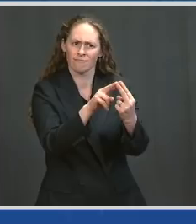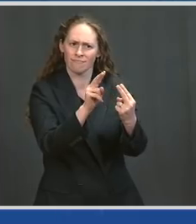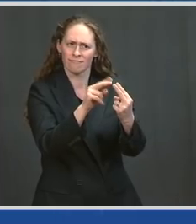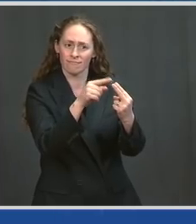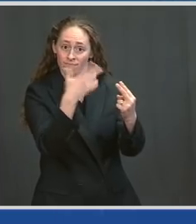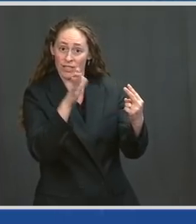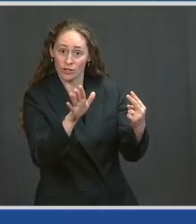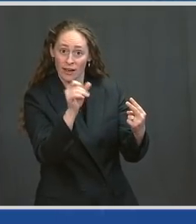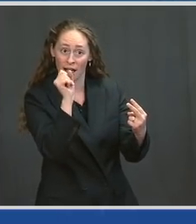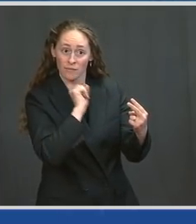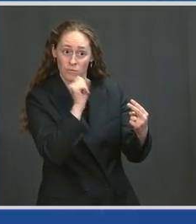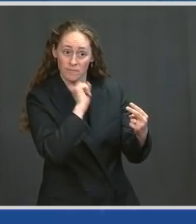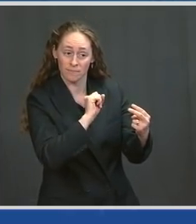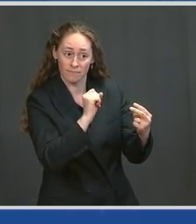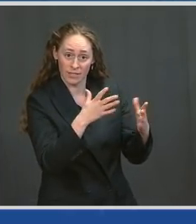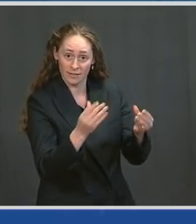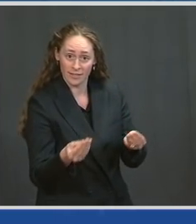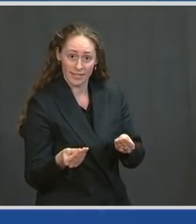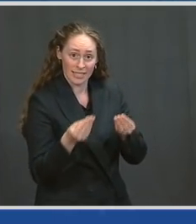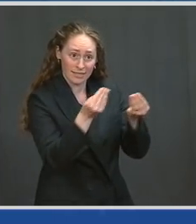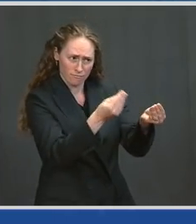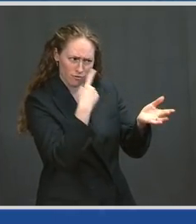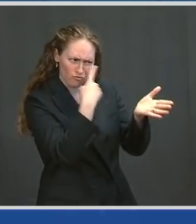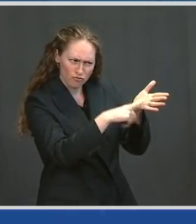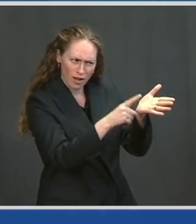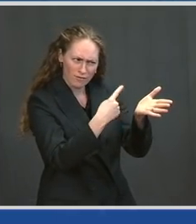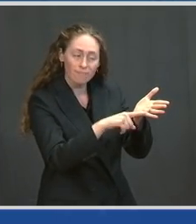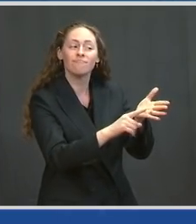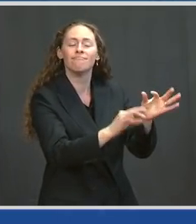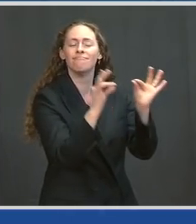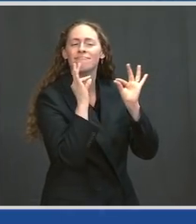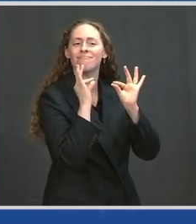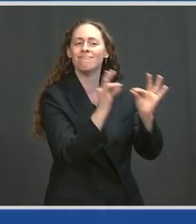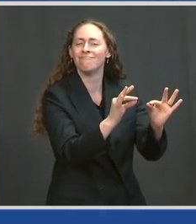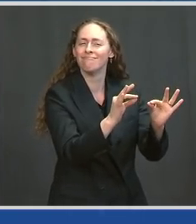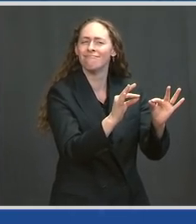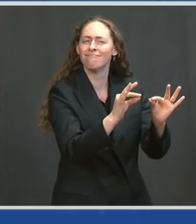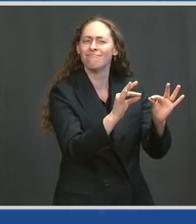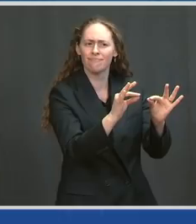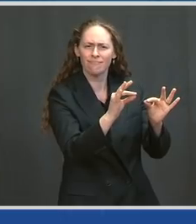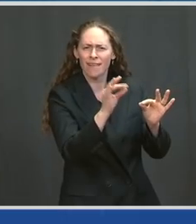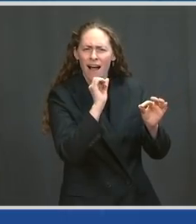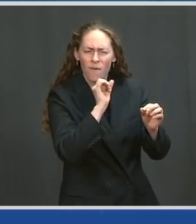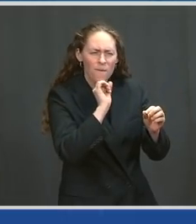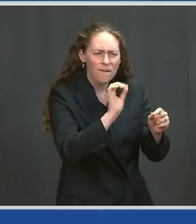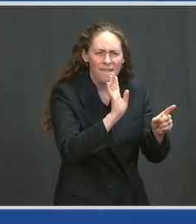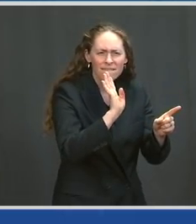Imagine how excited you'd be when you're four, five? Female Speaker: Almost five. The President: Almost five years old